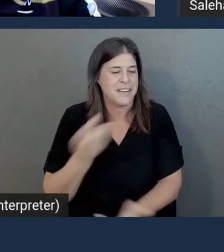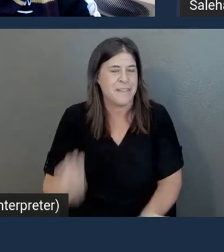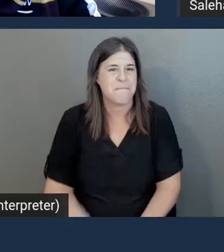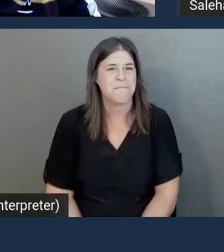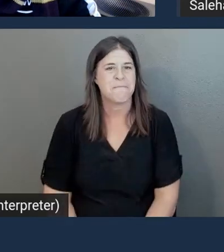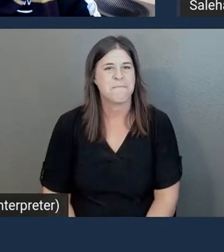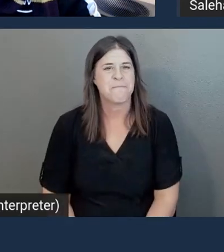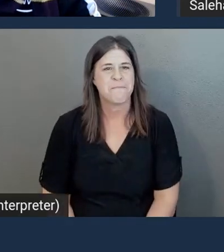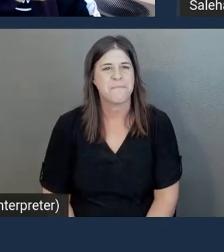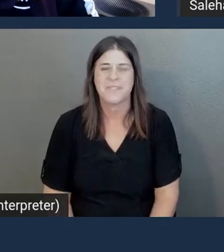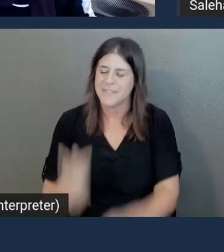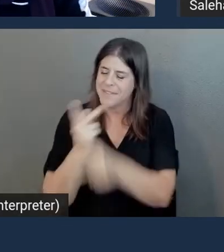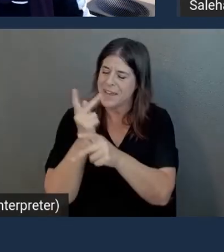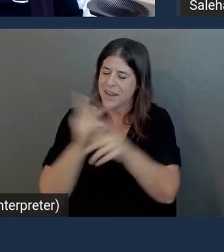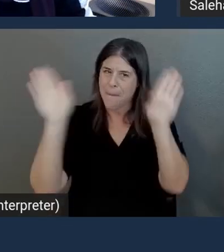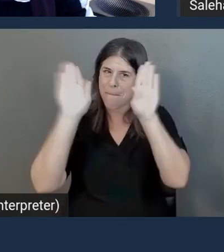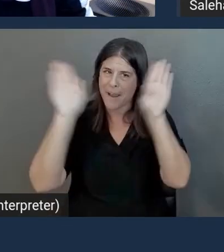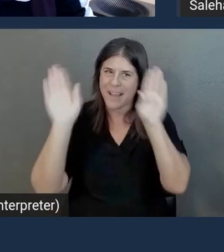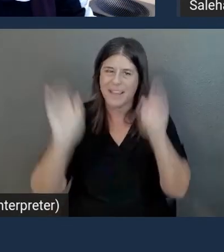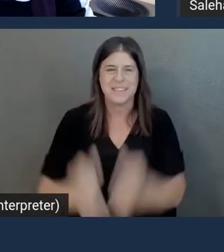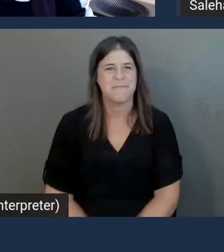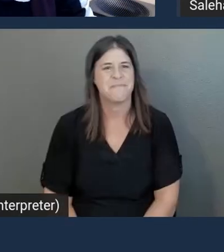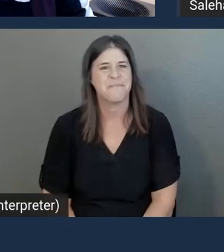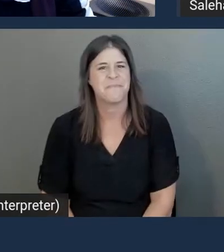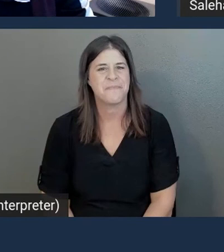Take care. Bye guys. Okay, bye. Bye.